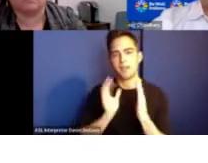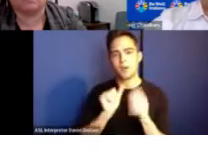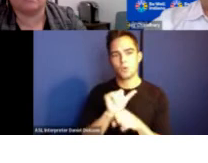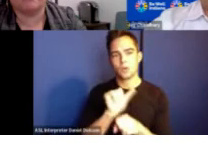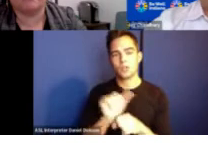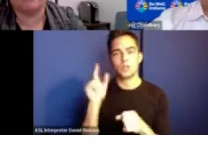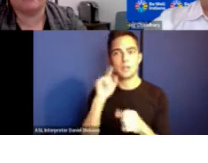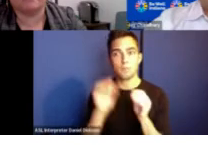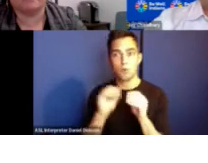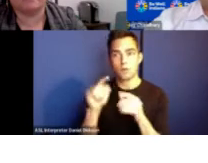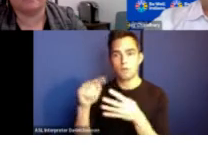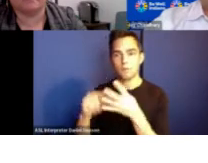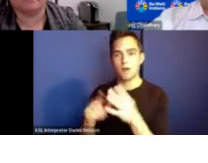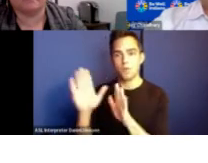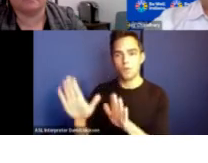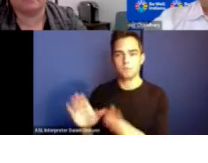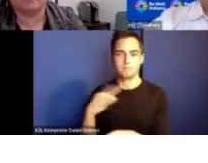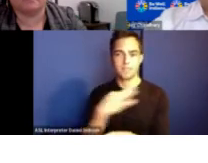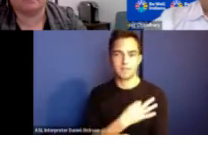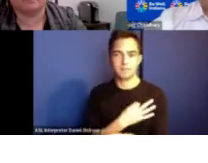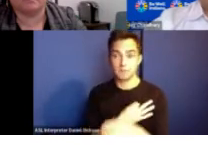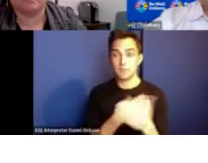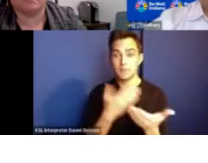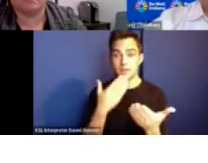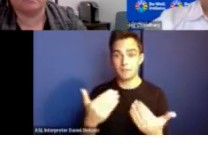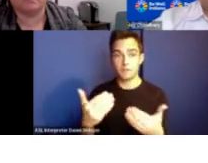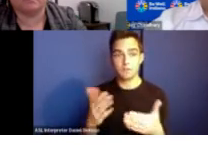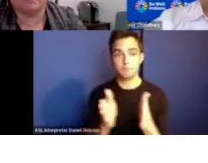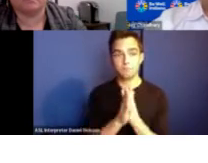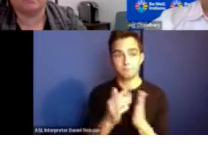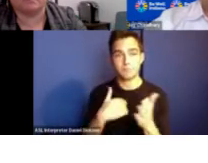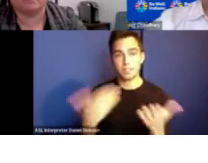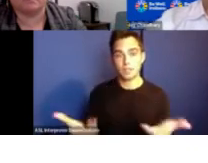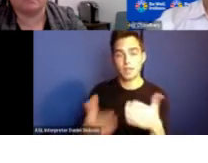from our amazing staff. So thank you for having me, and I appreciate the opportunity.